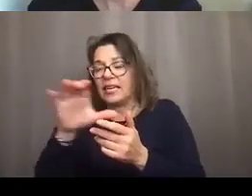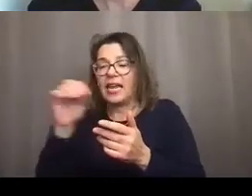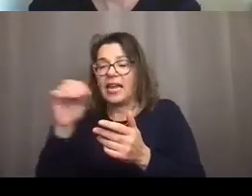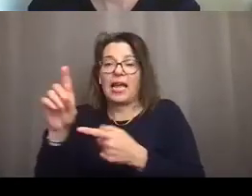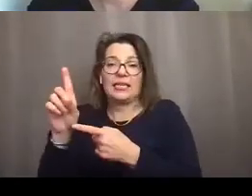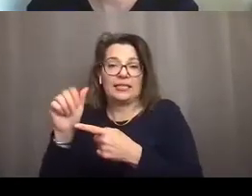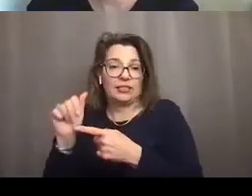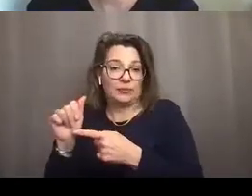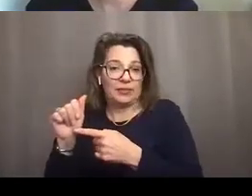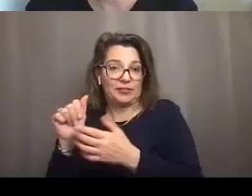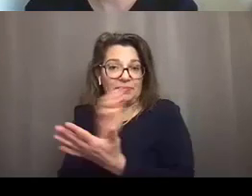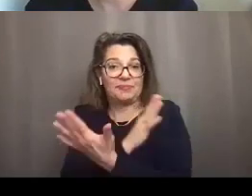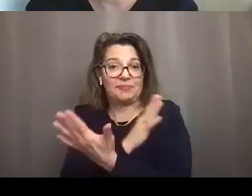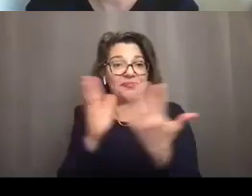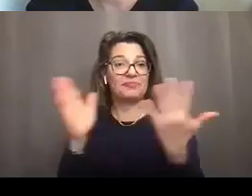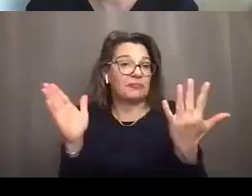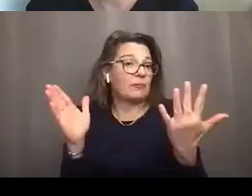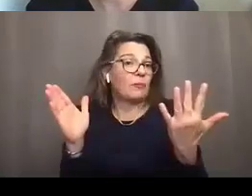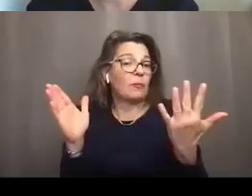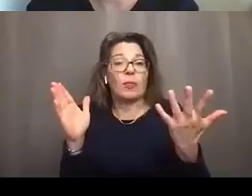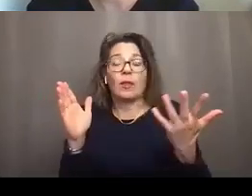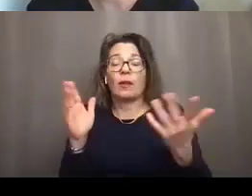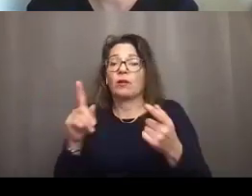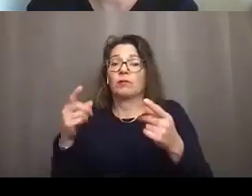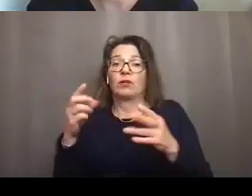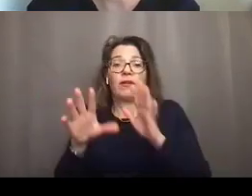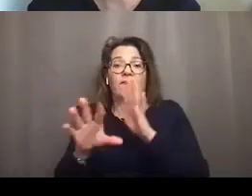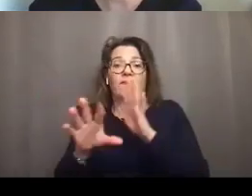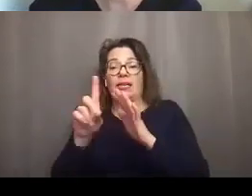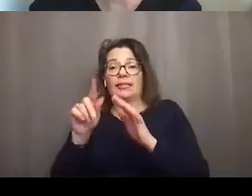Just type a keyword into the search to easily find the data you're looking for.